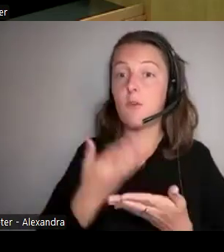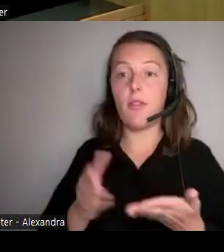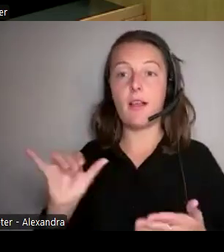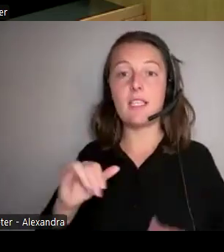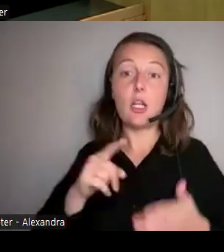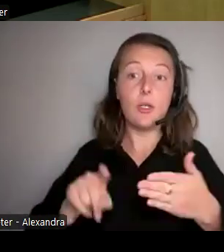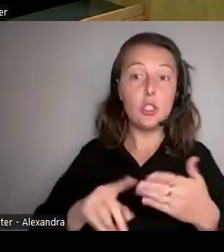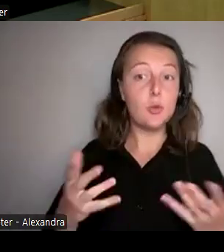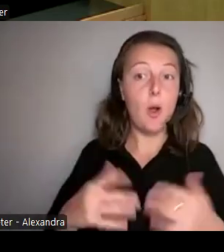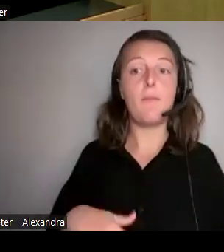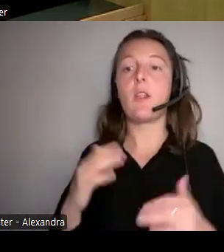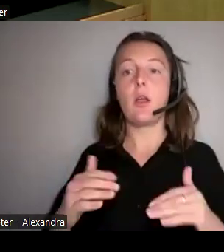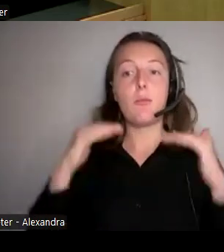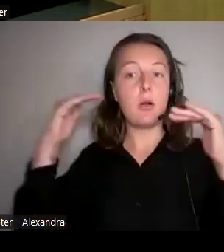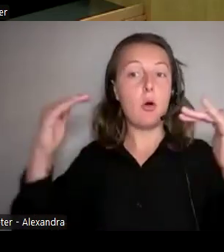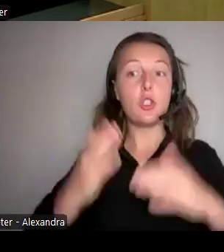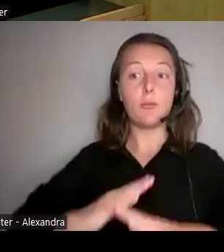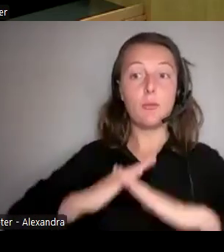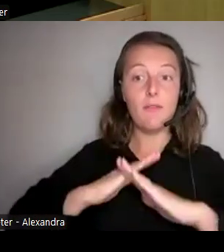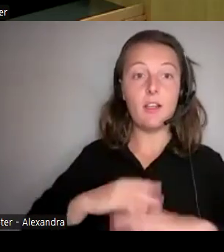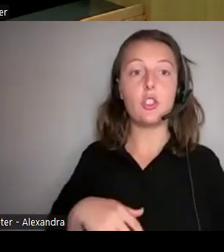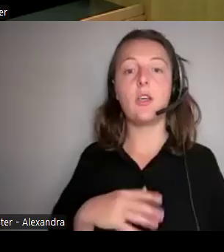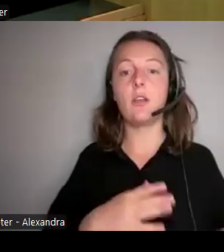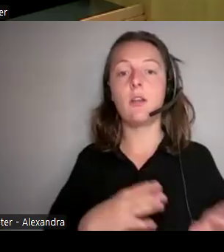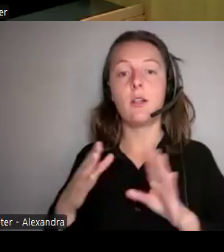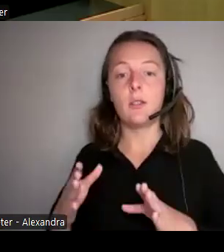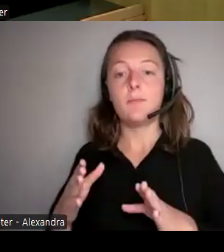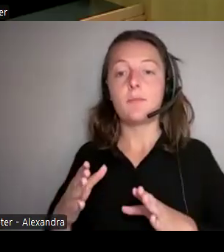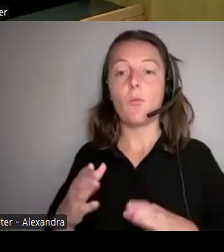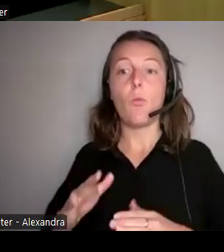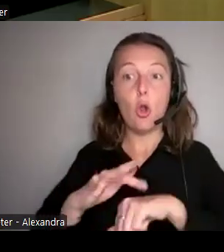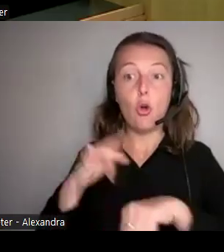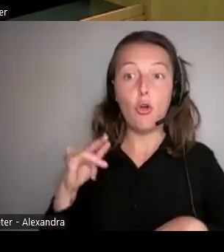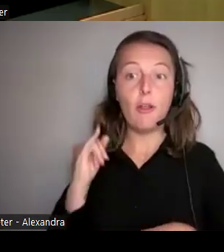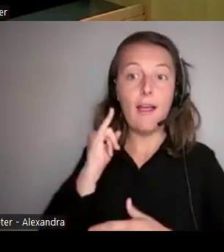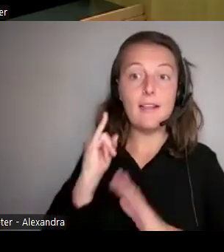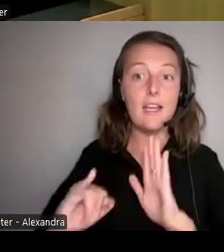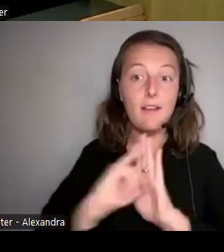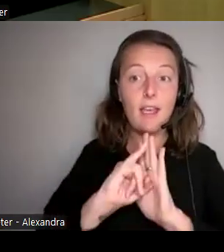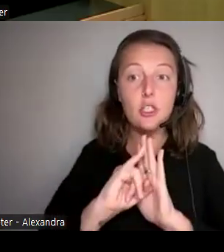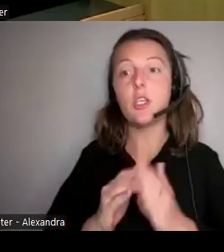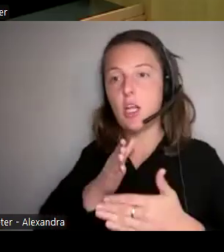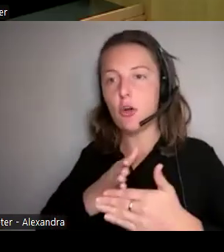uh researching um promotion prevention, early identification um and intervention and intensive